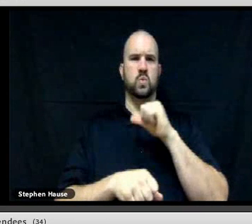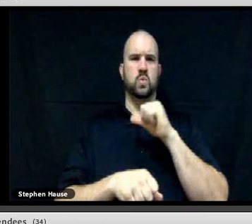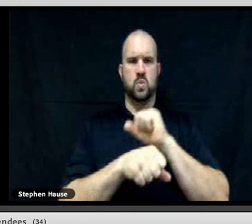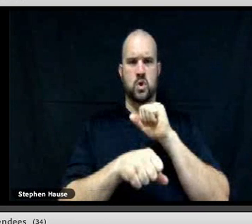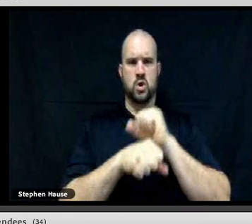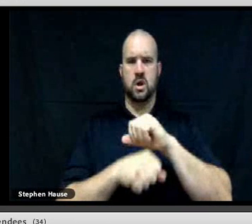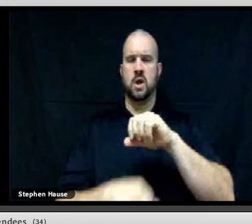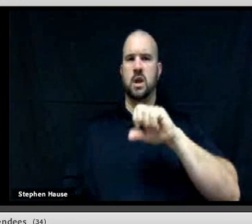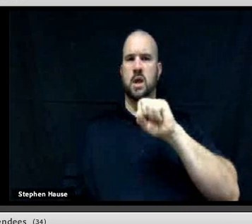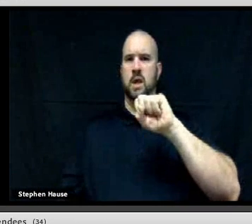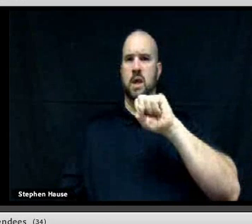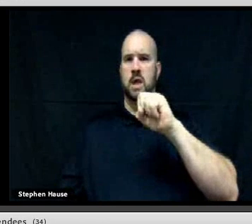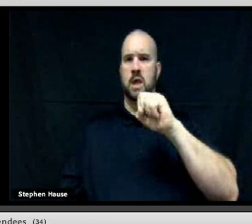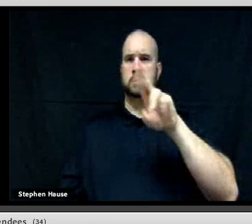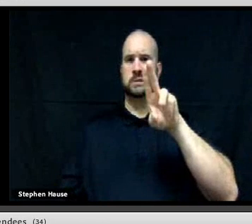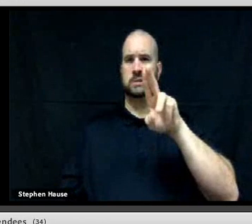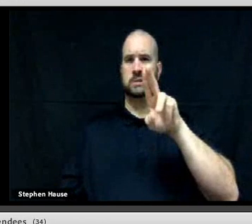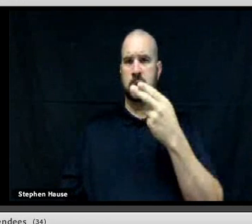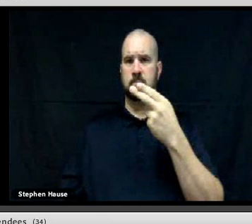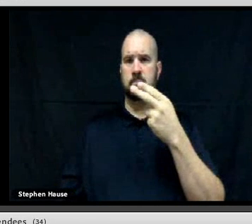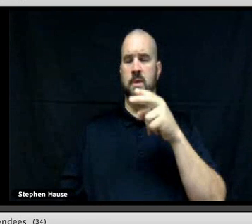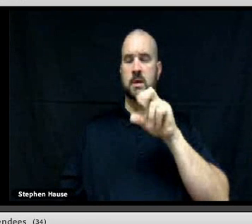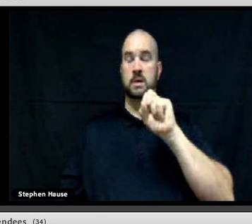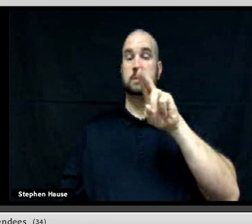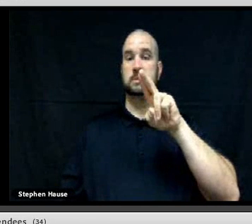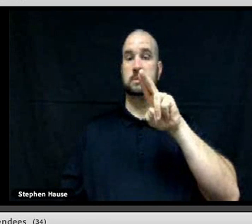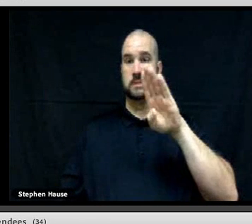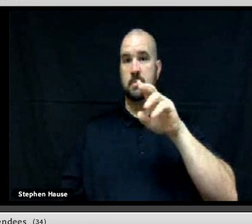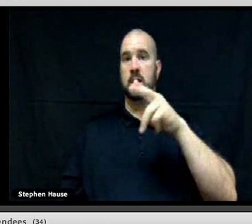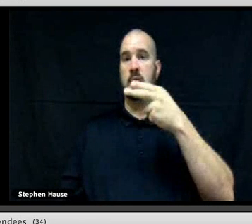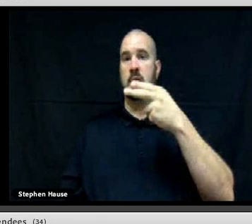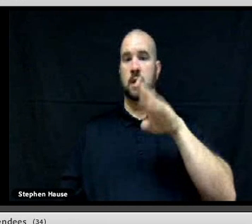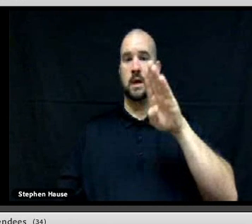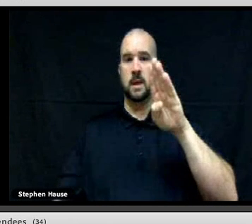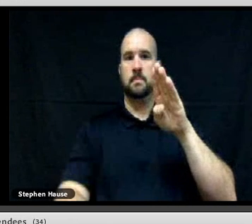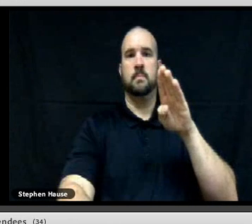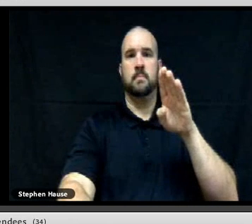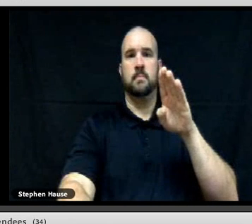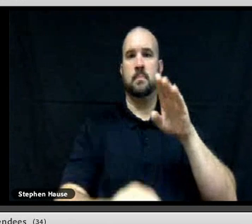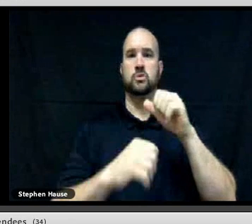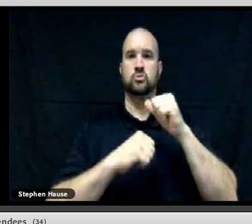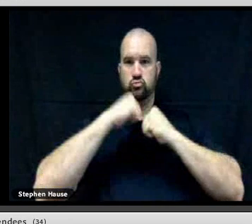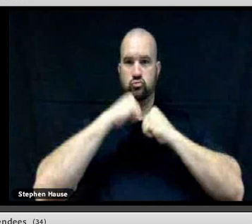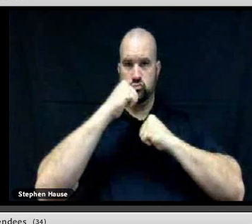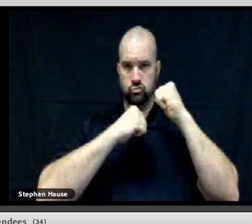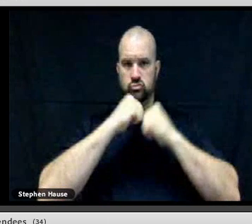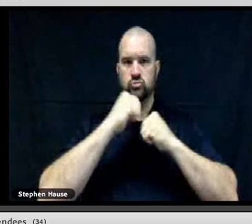which allows us to divide the work, though they were around the state, so it's not contingent on one institution